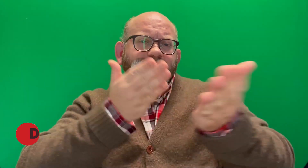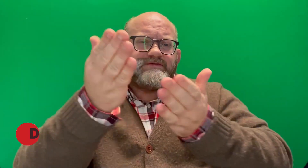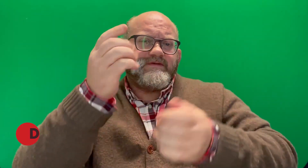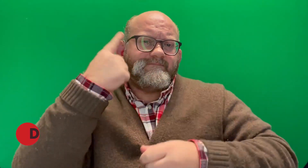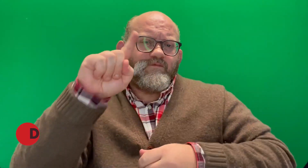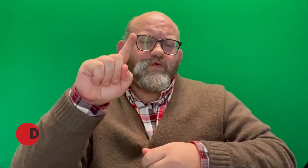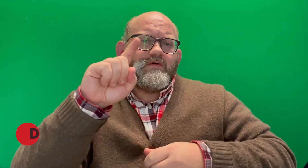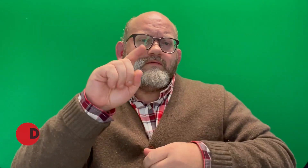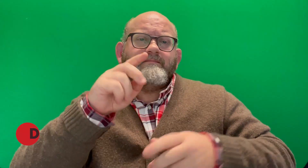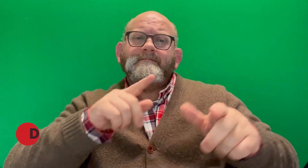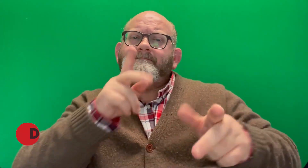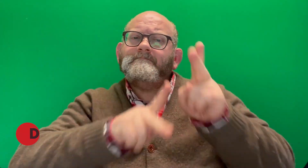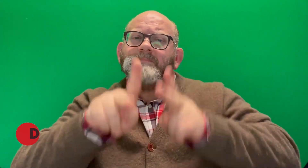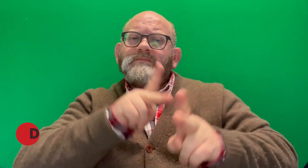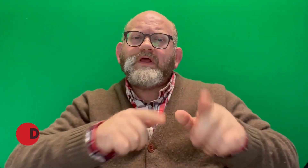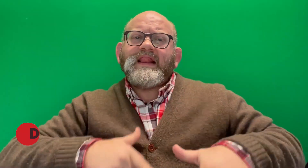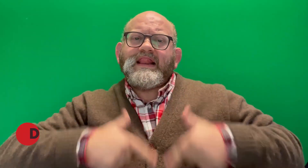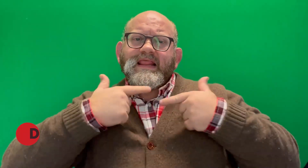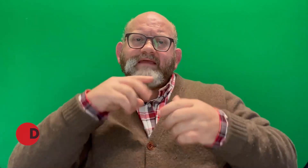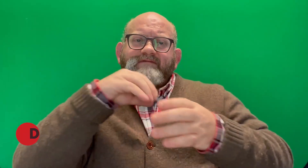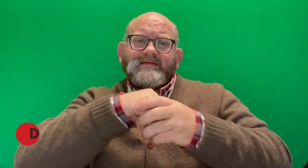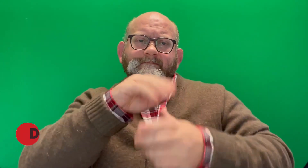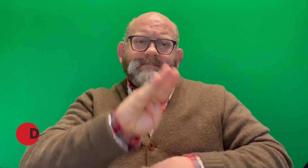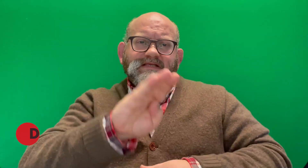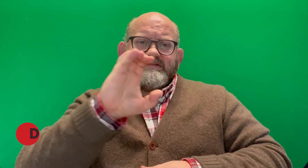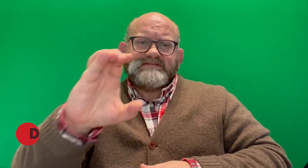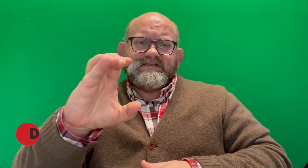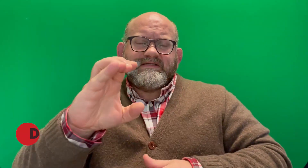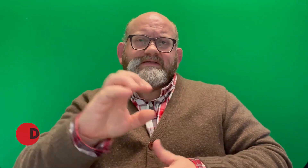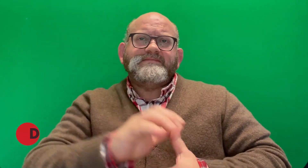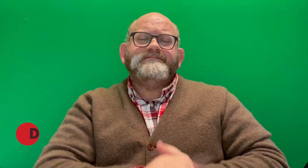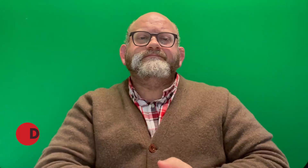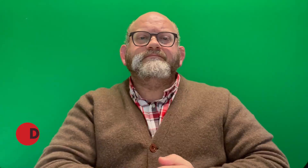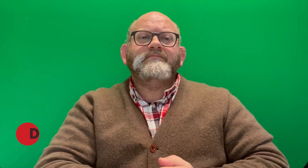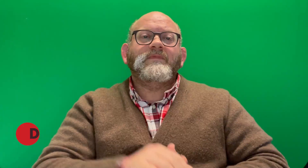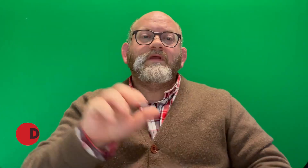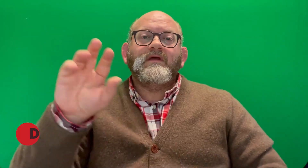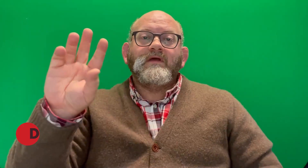services for people living in BC.